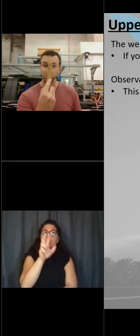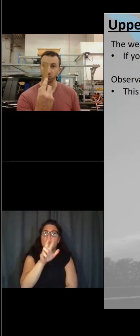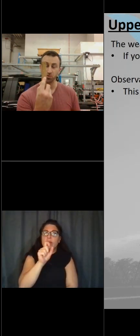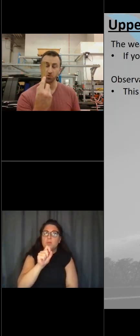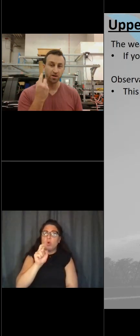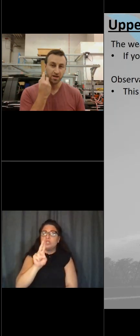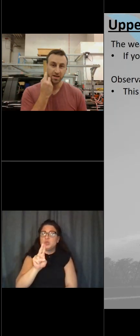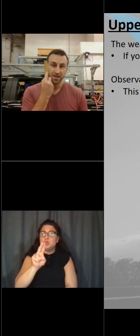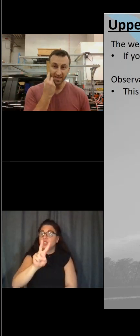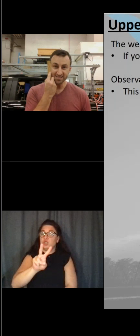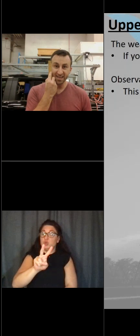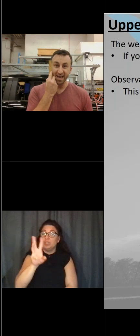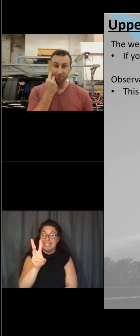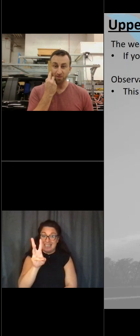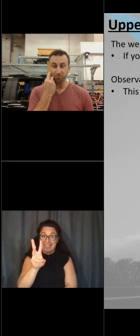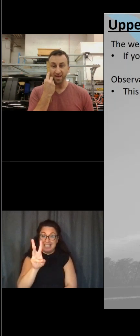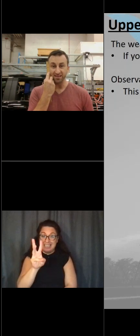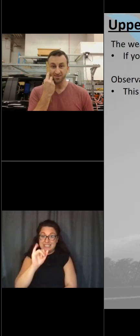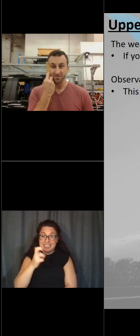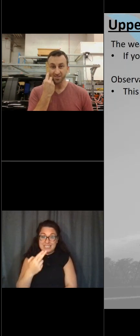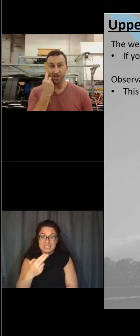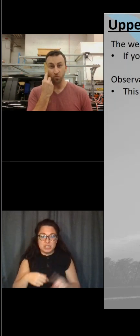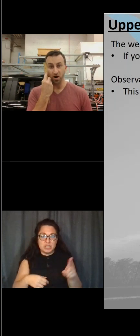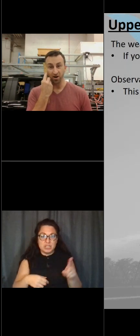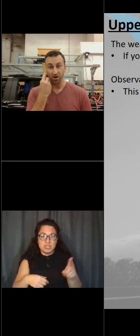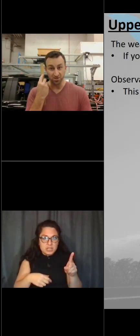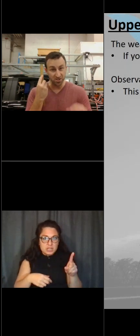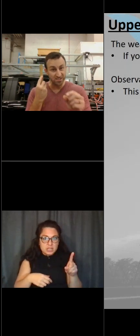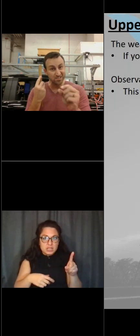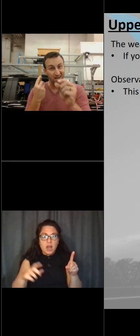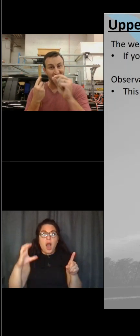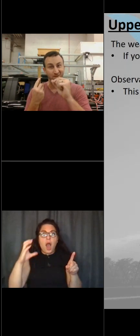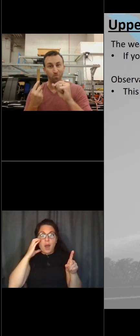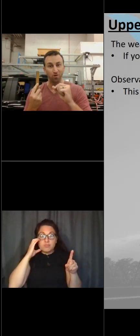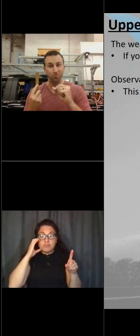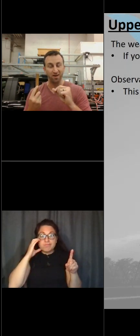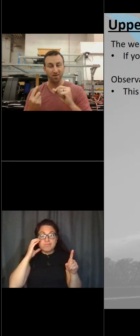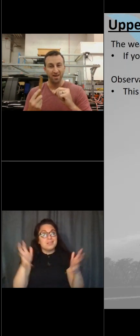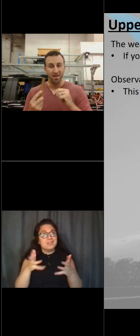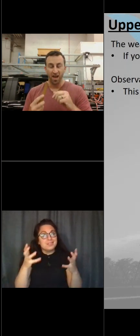This is a ruler that's like half my face. That's a lot of water. On just that tiny little profile.